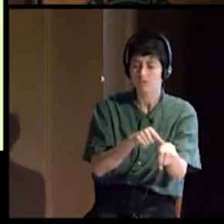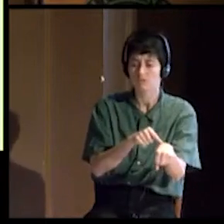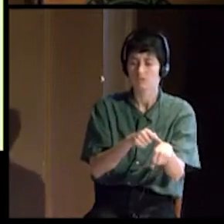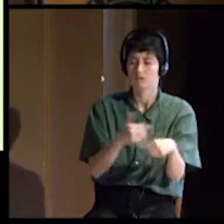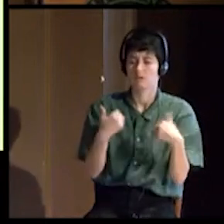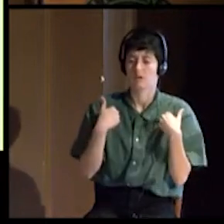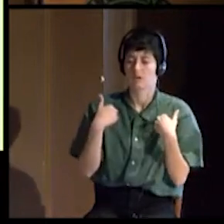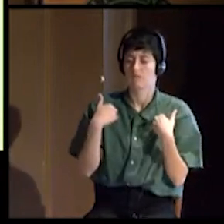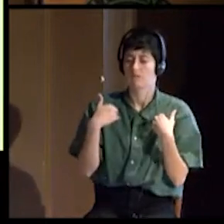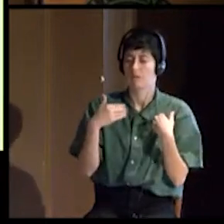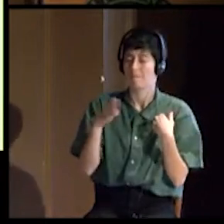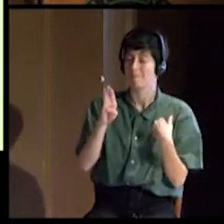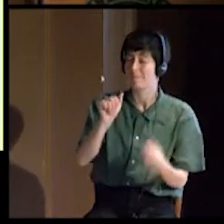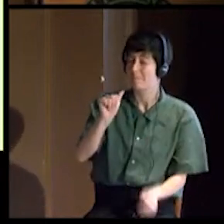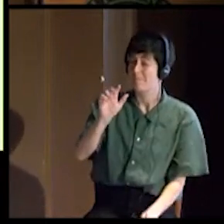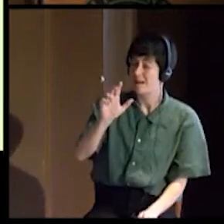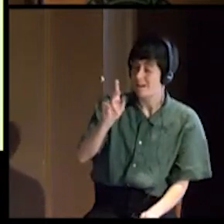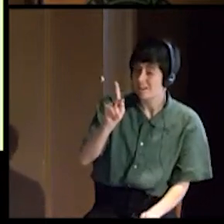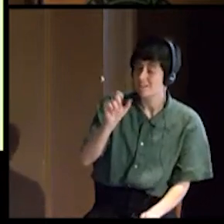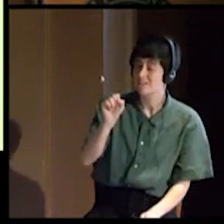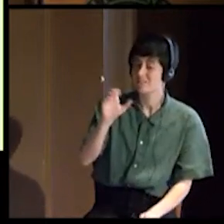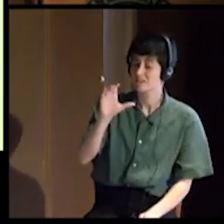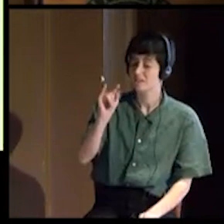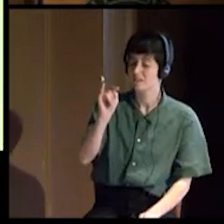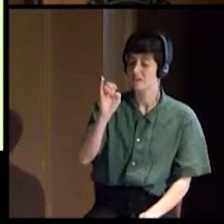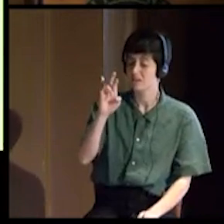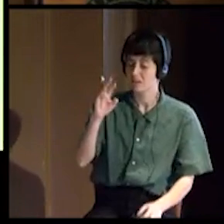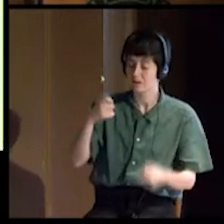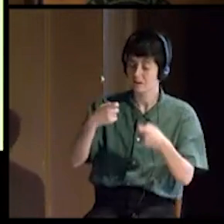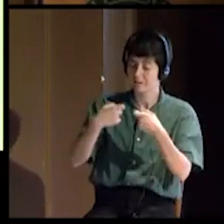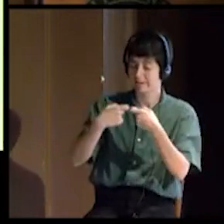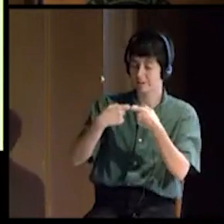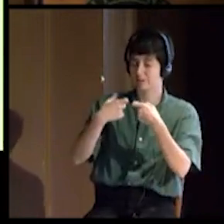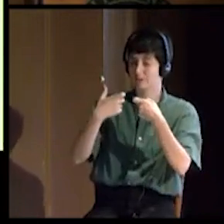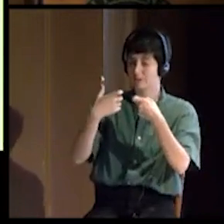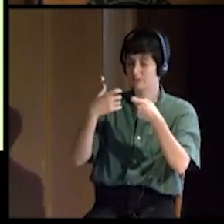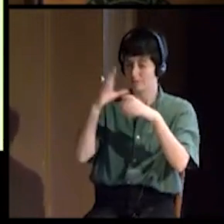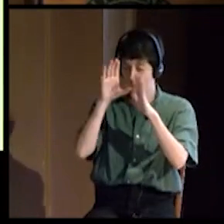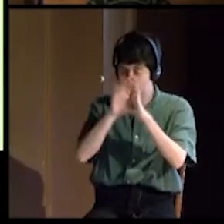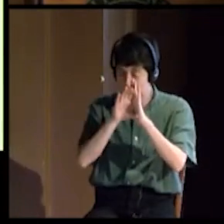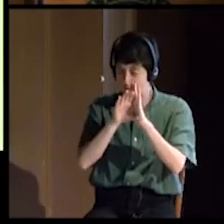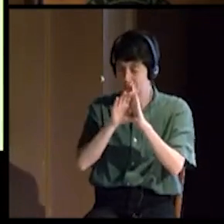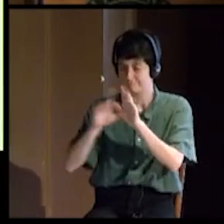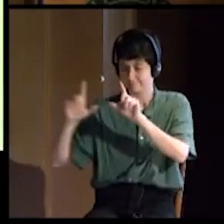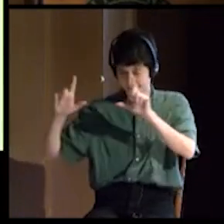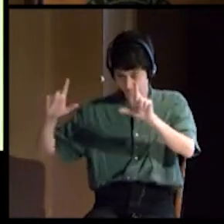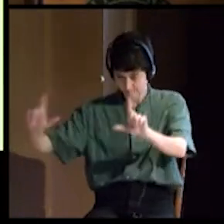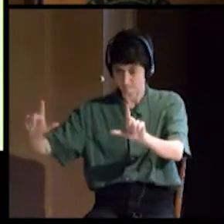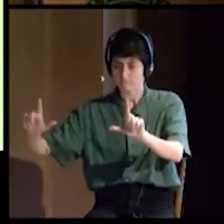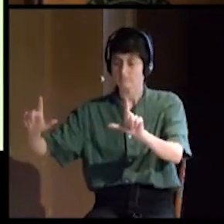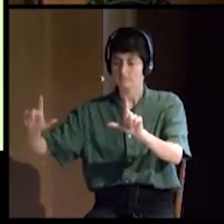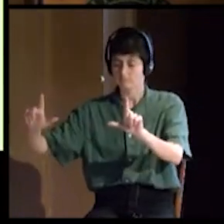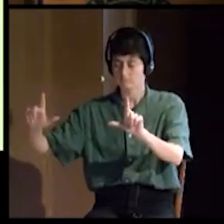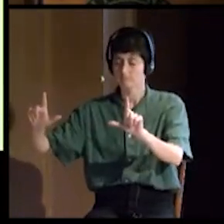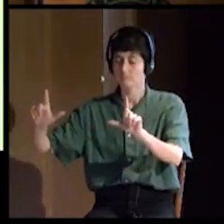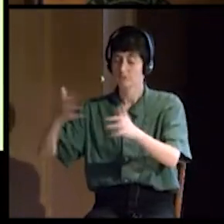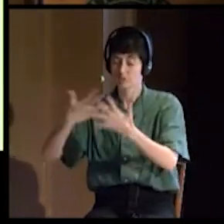The black is epoxy, the dark gray is glass. And if you see those whiskery looking things, they're light gray.